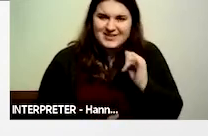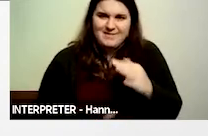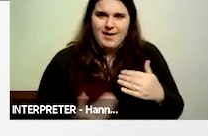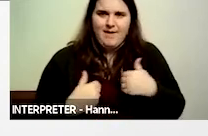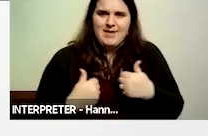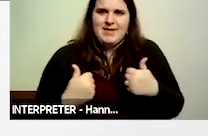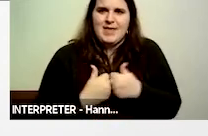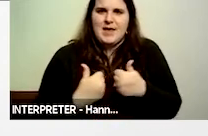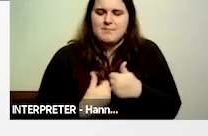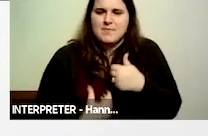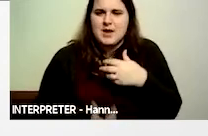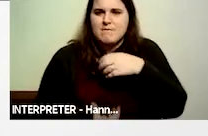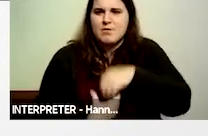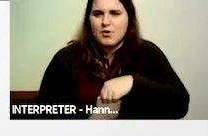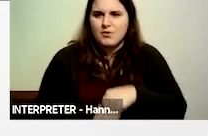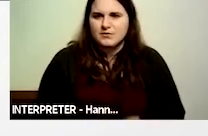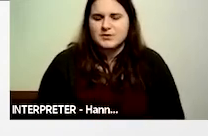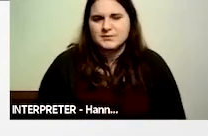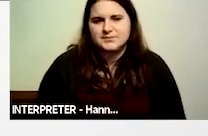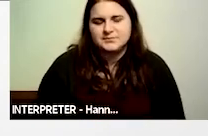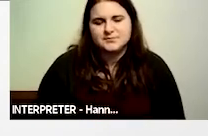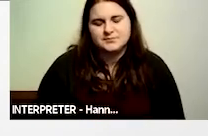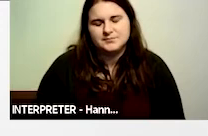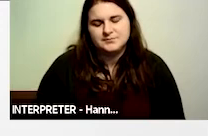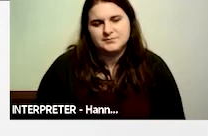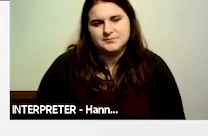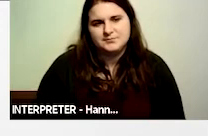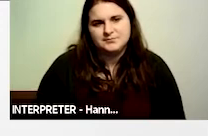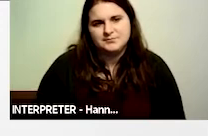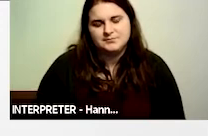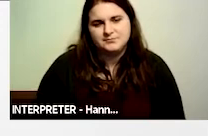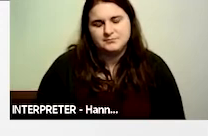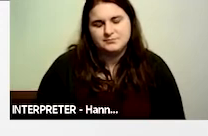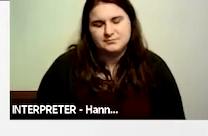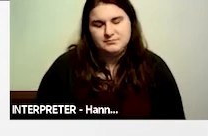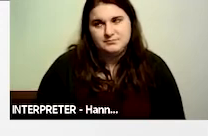Ben Woelk: Some in terms of why game of fighting security awareness. I think I've